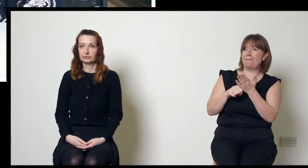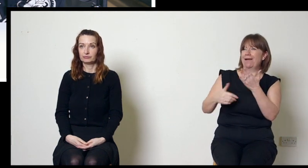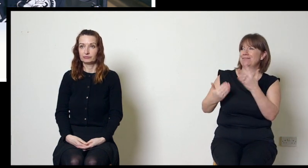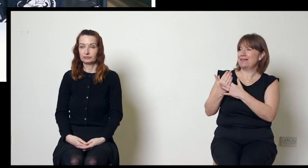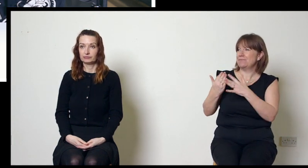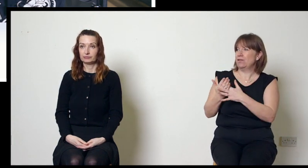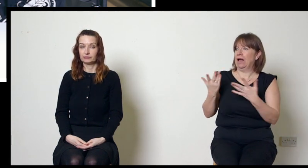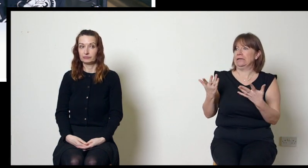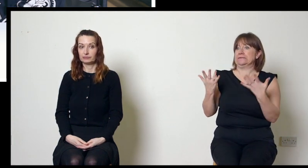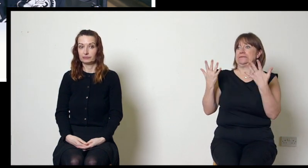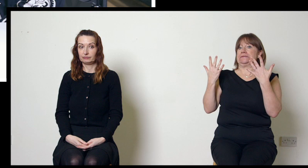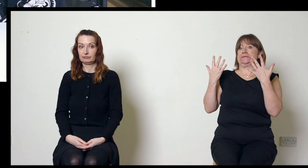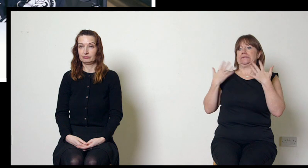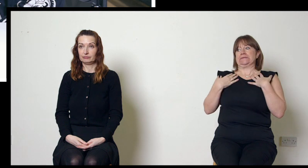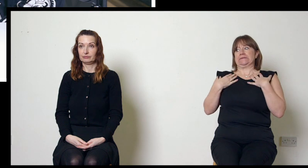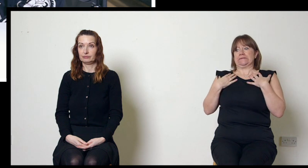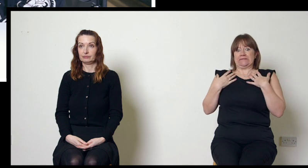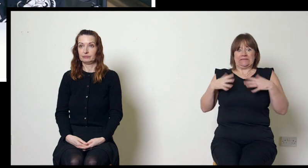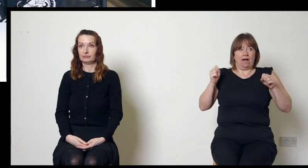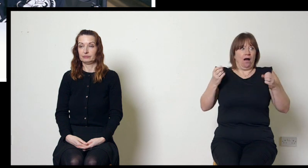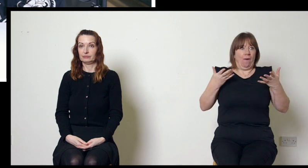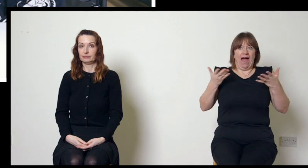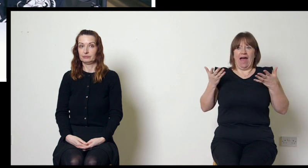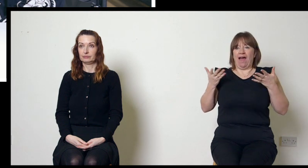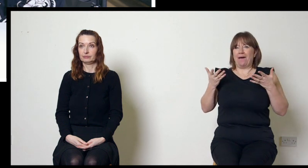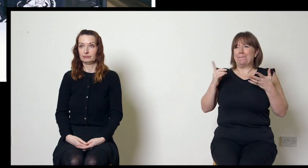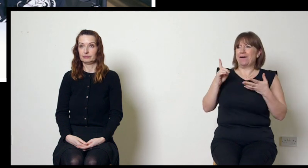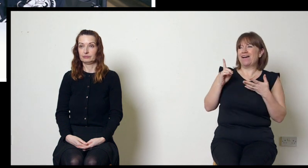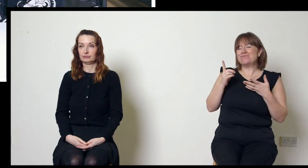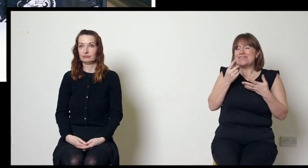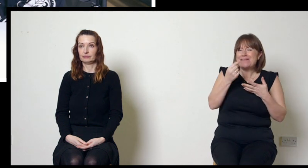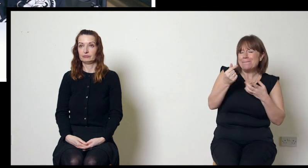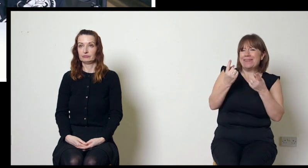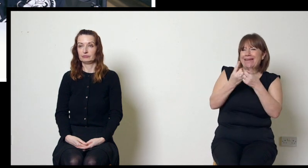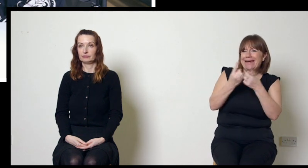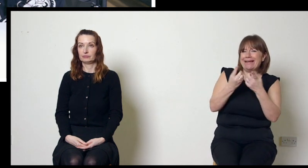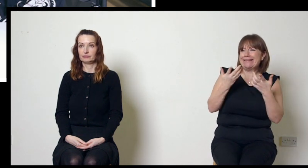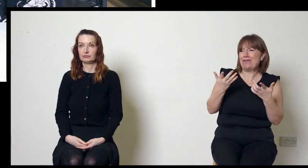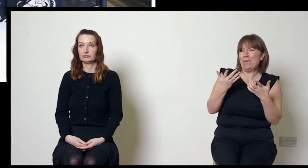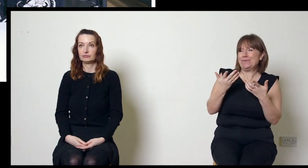daunted by “where do you start?” But it's just by… some of the things don't require an awful lot of money